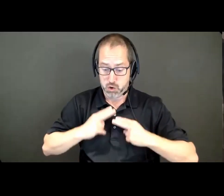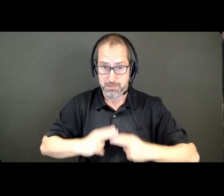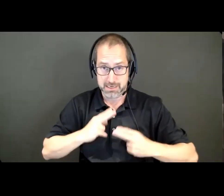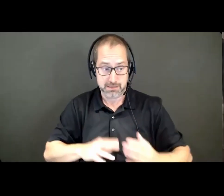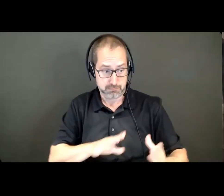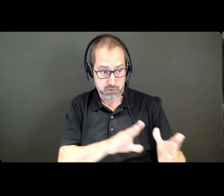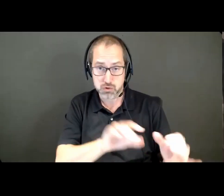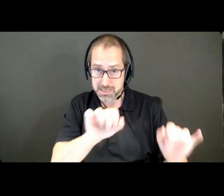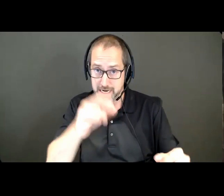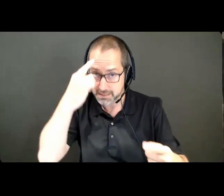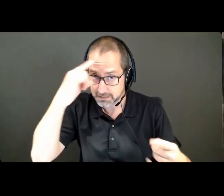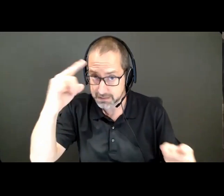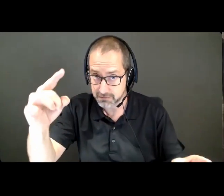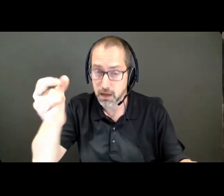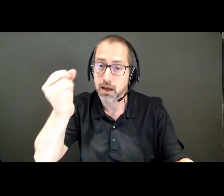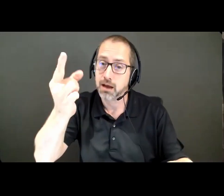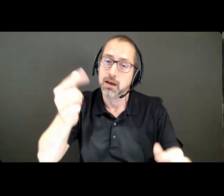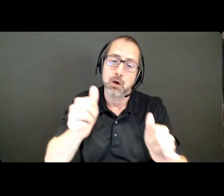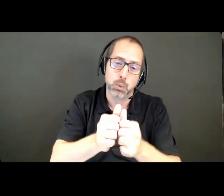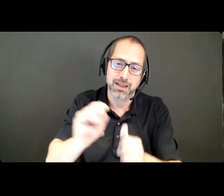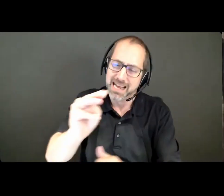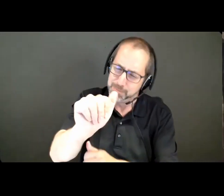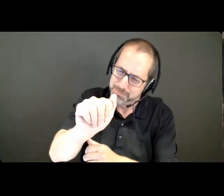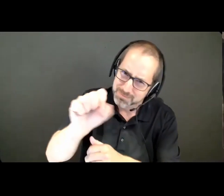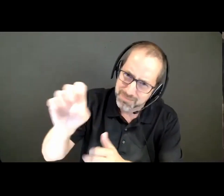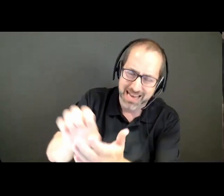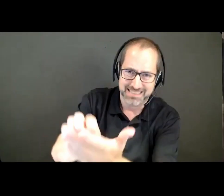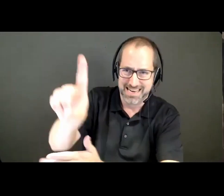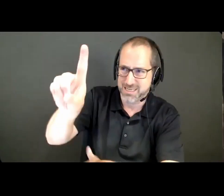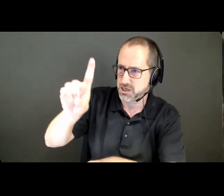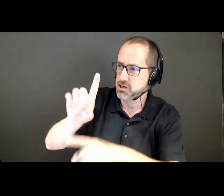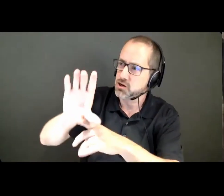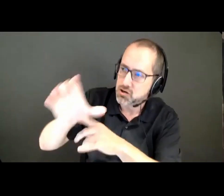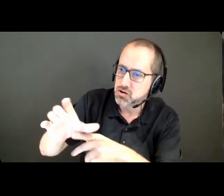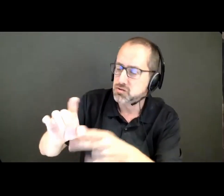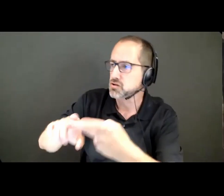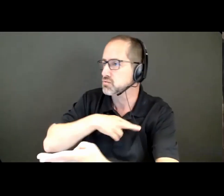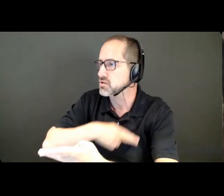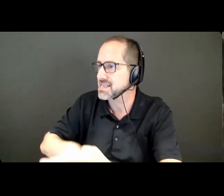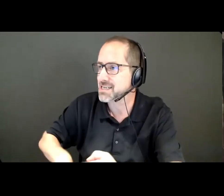with mass education of eradicating cultural and religious stigmas that are linked to disability,